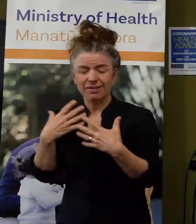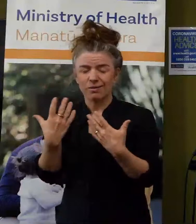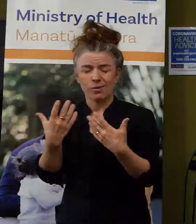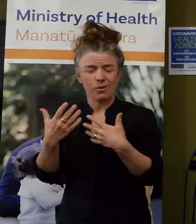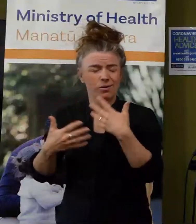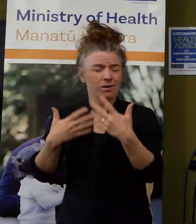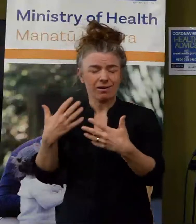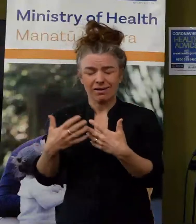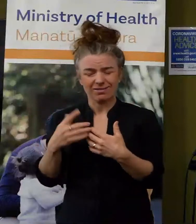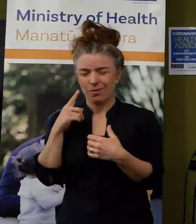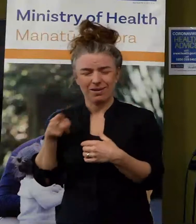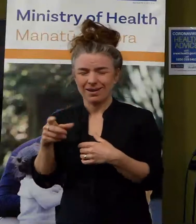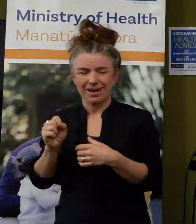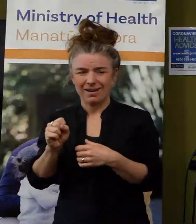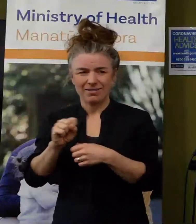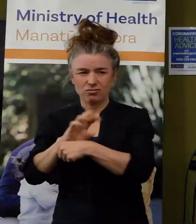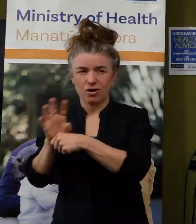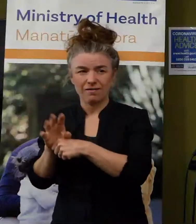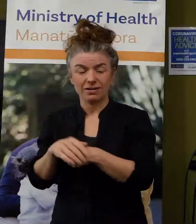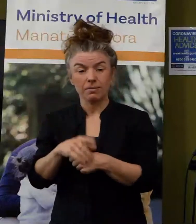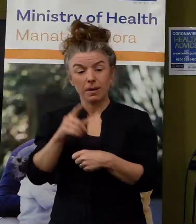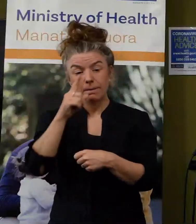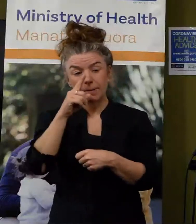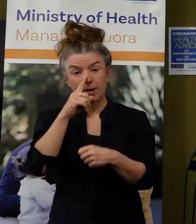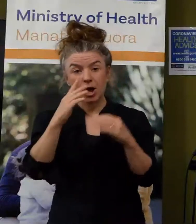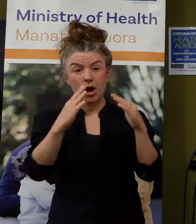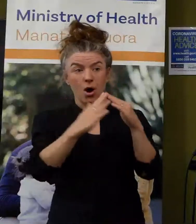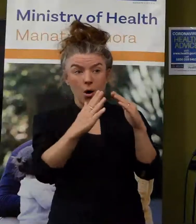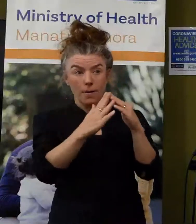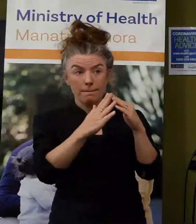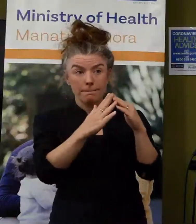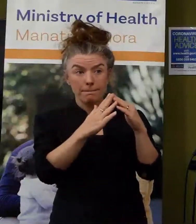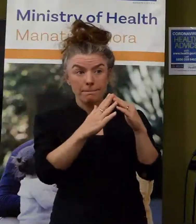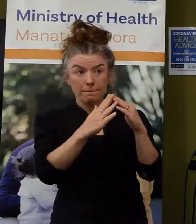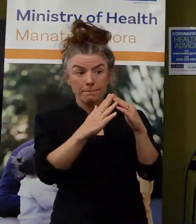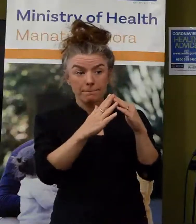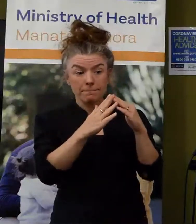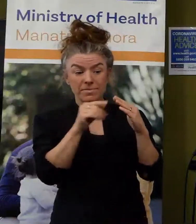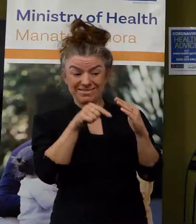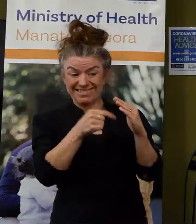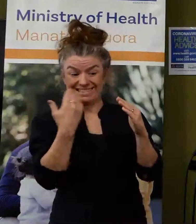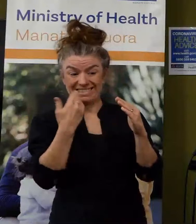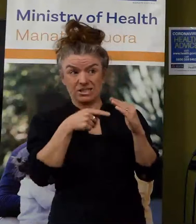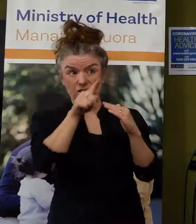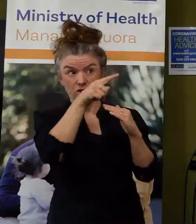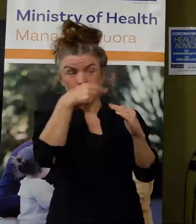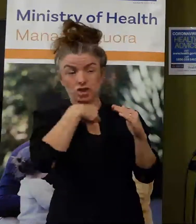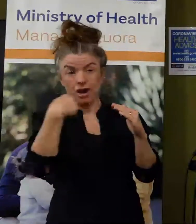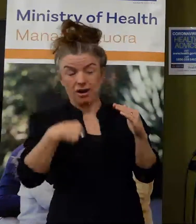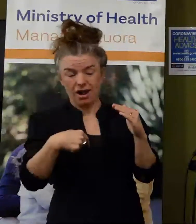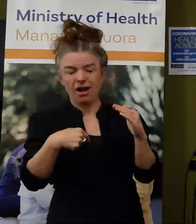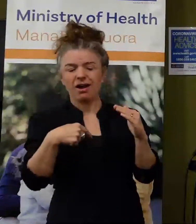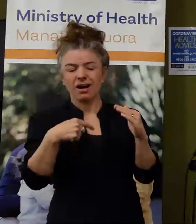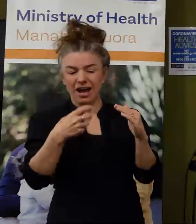who has come from China, well, if they do have symptoms should call Healthline and talk about those symptoms.